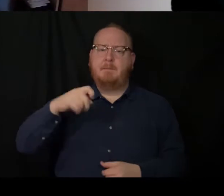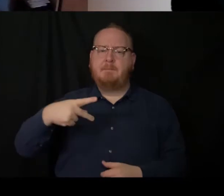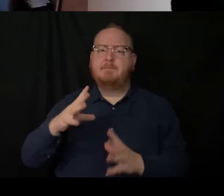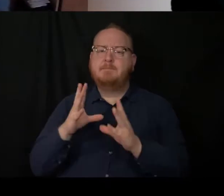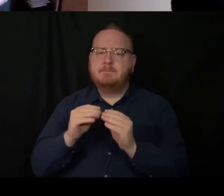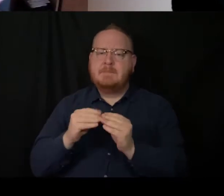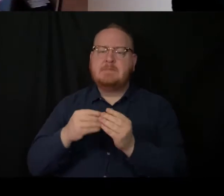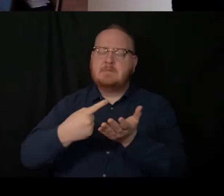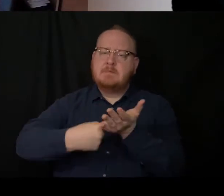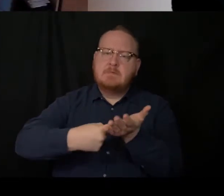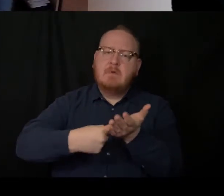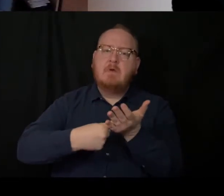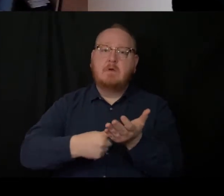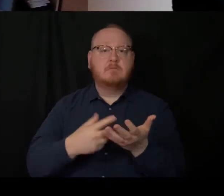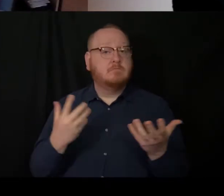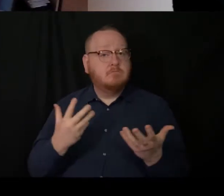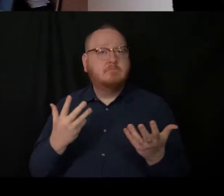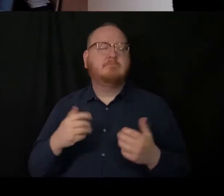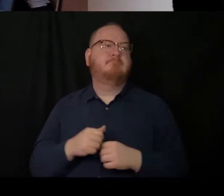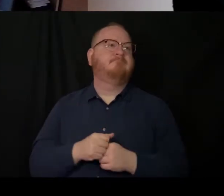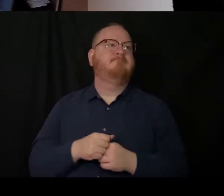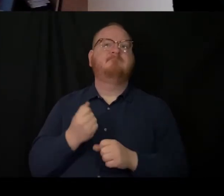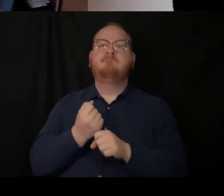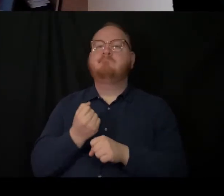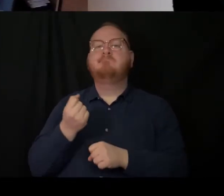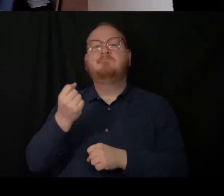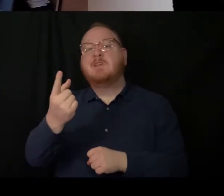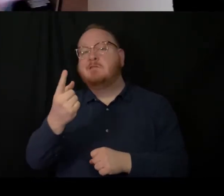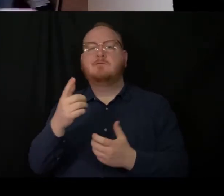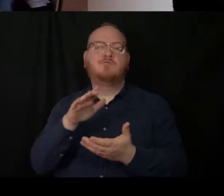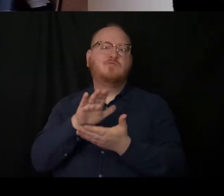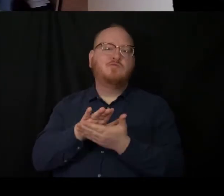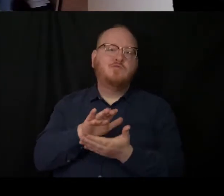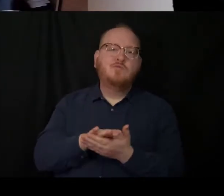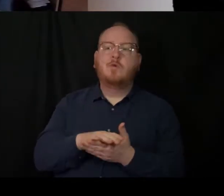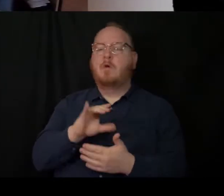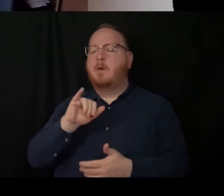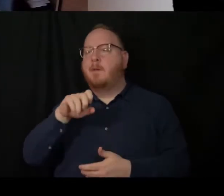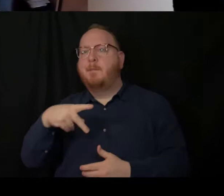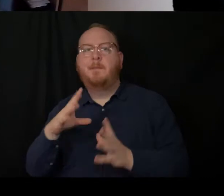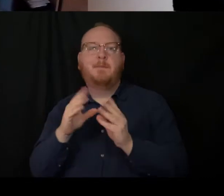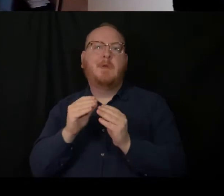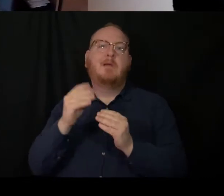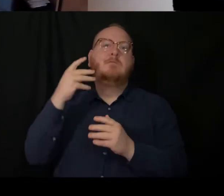and discussing either the next IEP, so the next coming year, and typically including extended